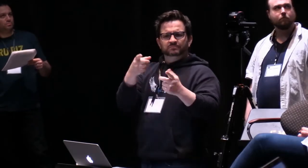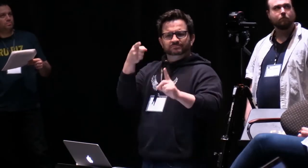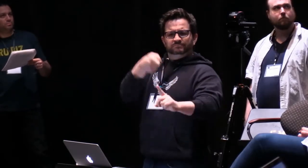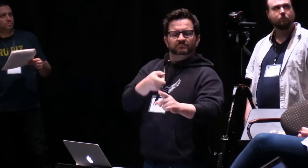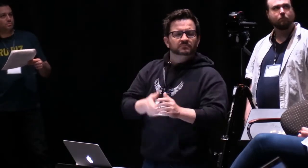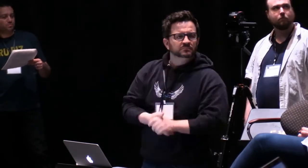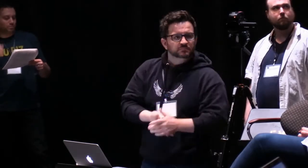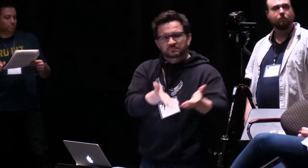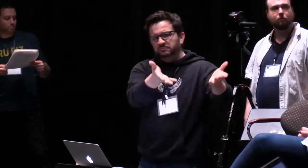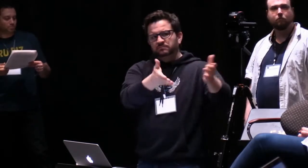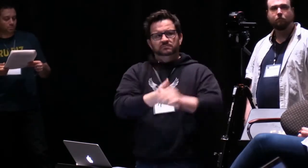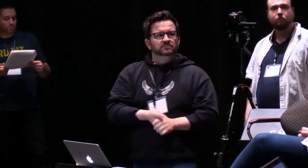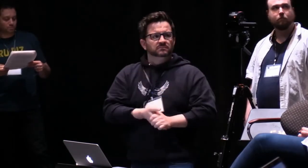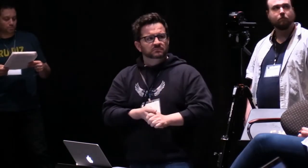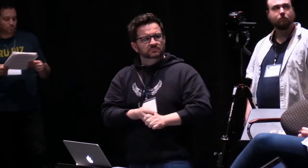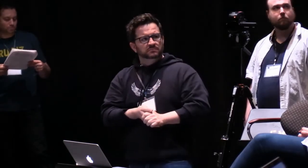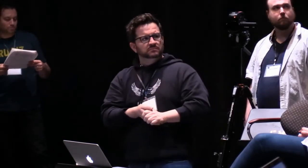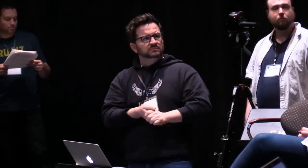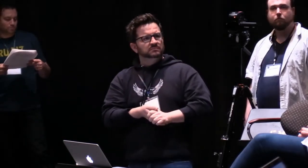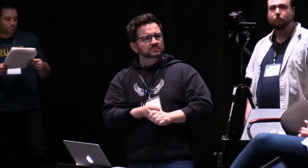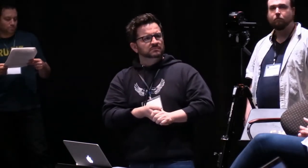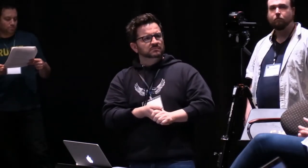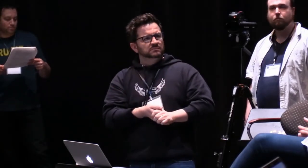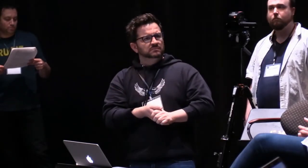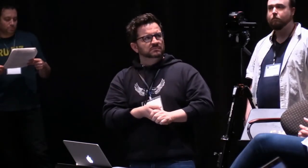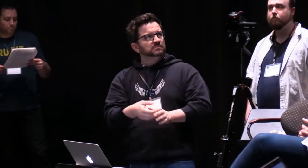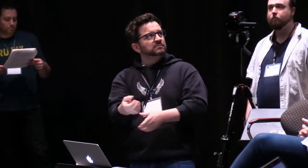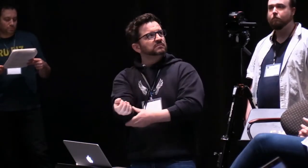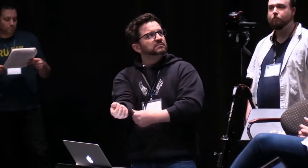that came about, okay? So I'll turn it over to you.